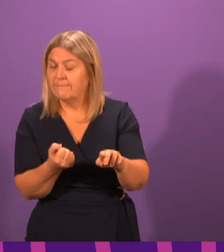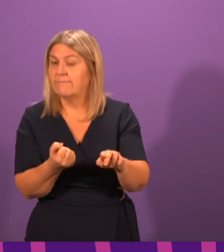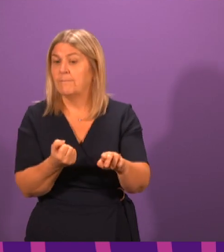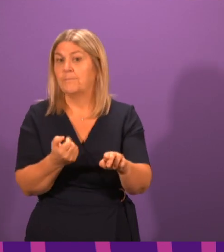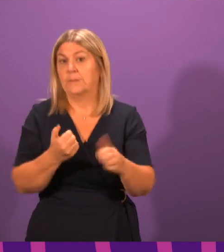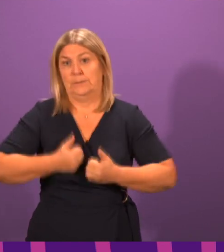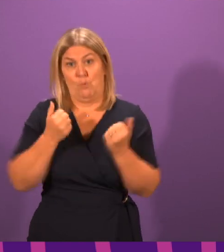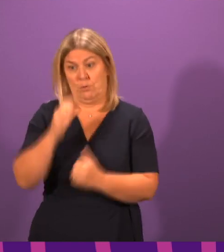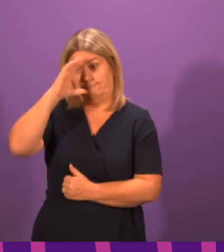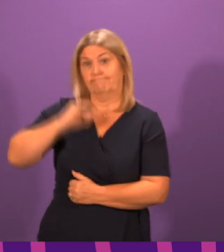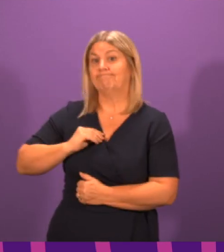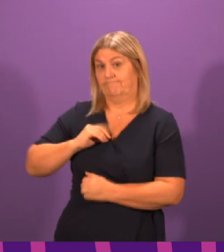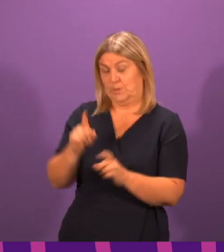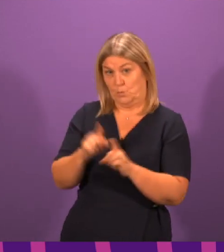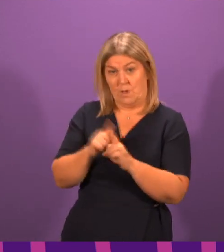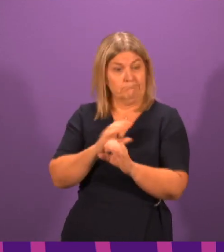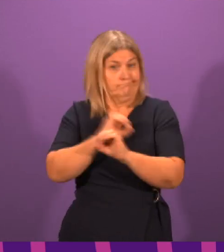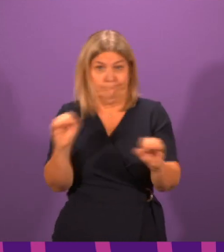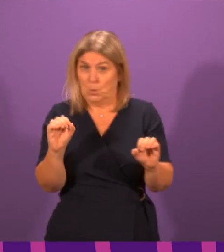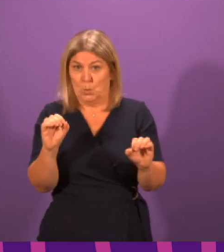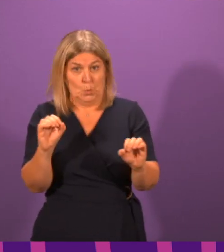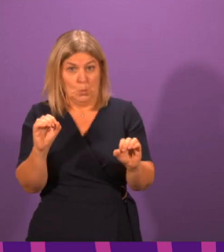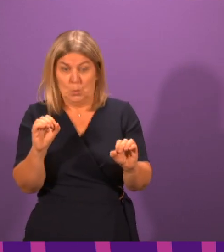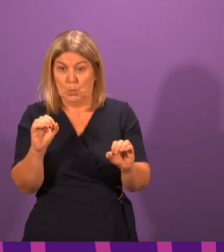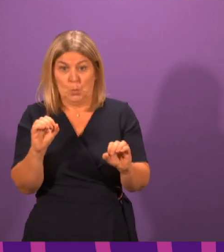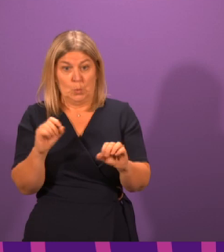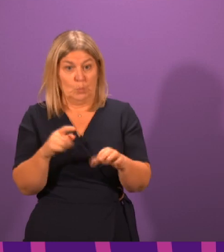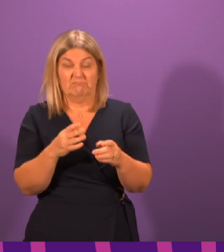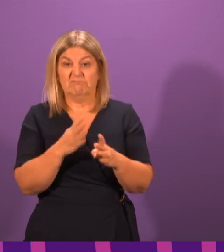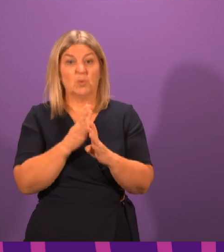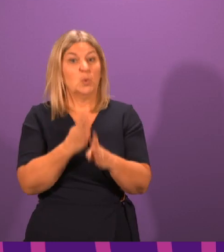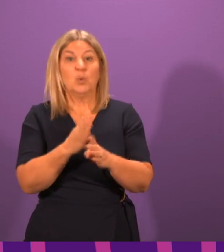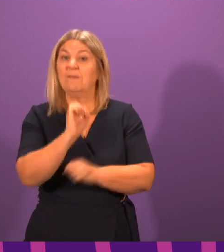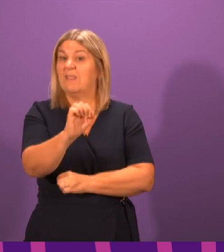assurance that there is currently no call queue on the appointment booking line, which was one of its